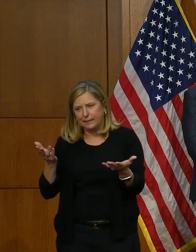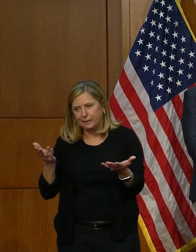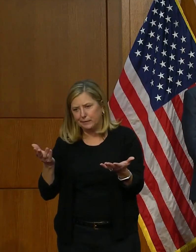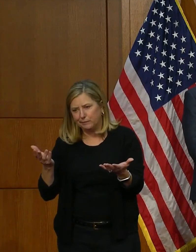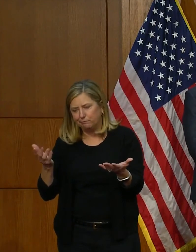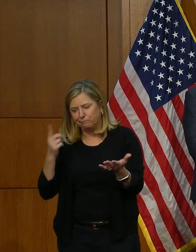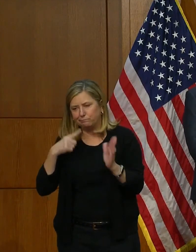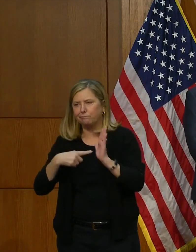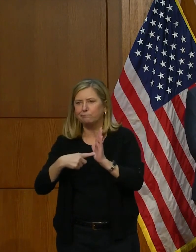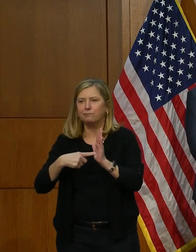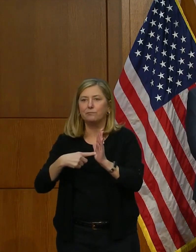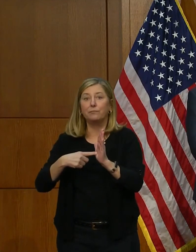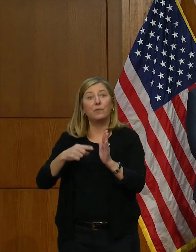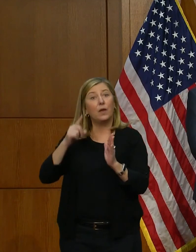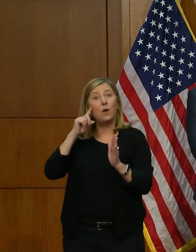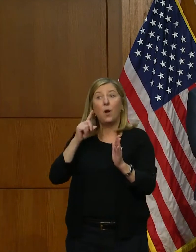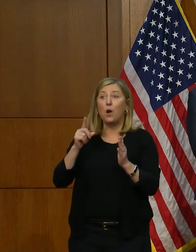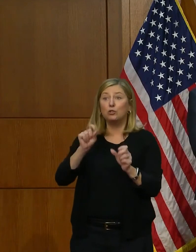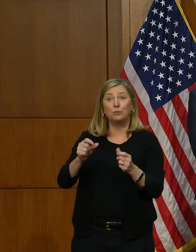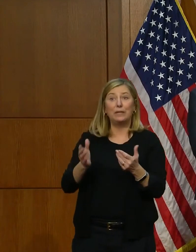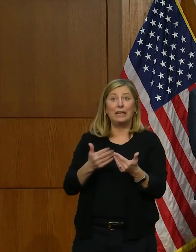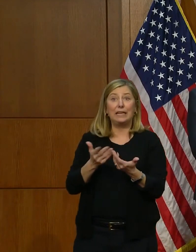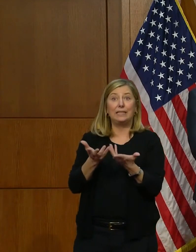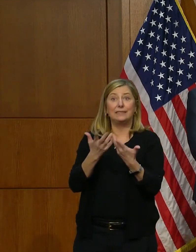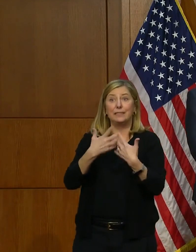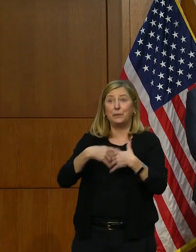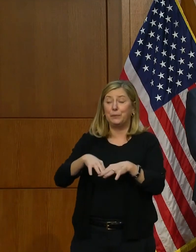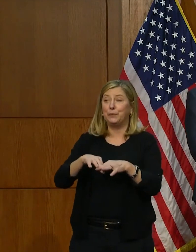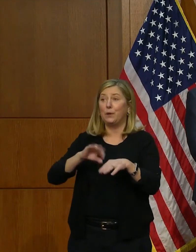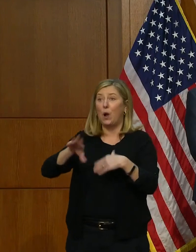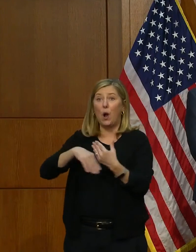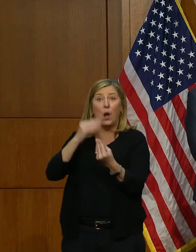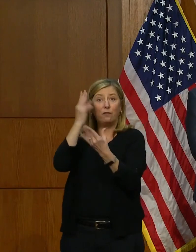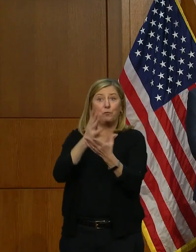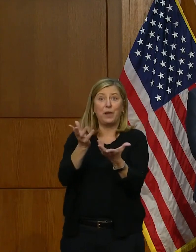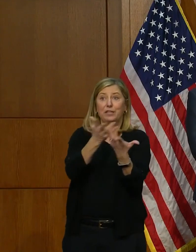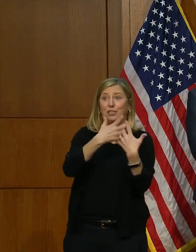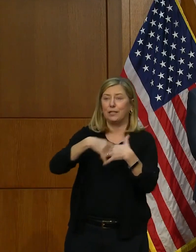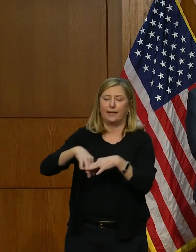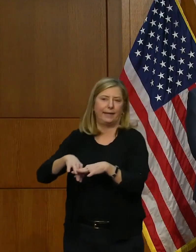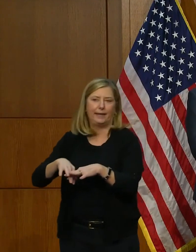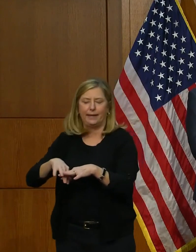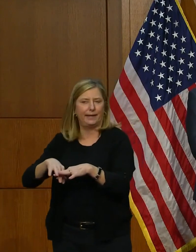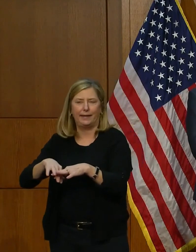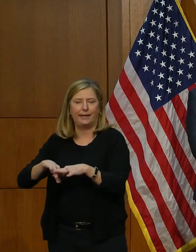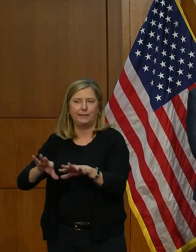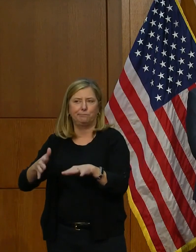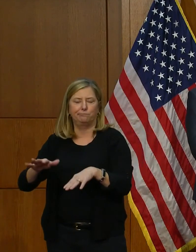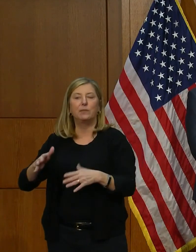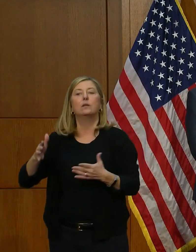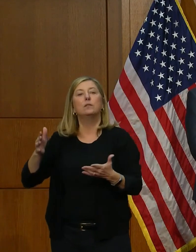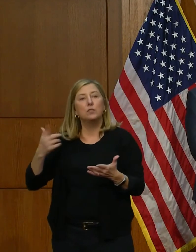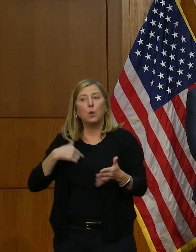WASN'T ABLE TO DO IN TERMS OF. THE REGISTER THE SEAMLESSNESS OF THE REGISTRATION PROCESS AND